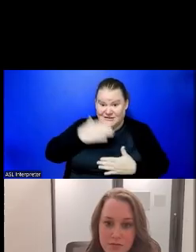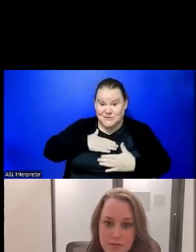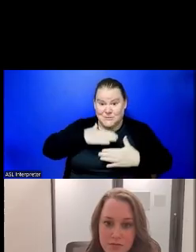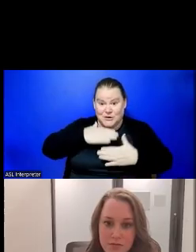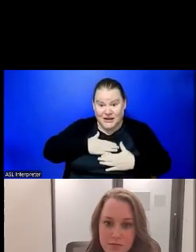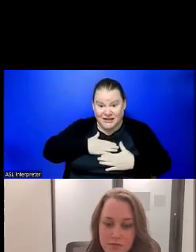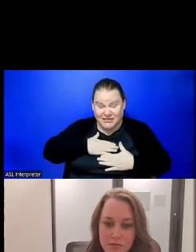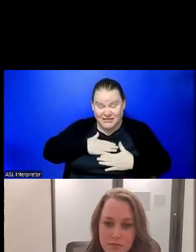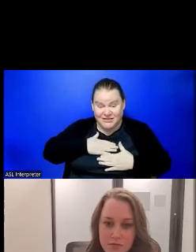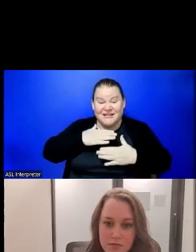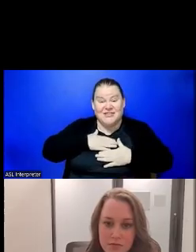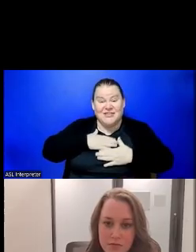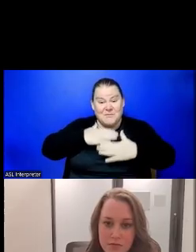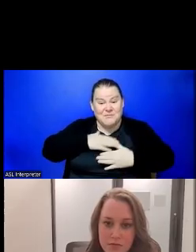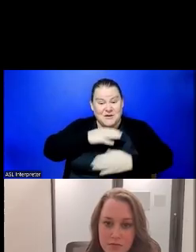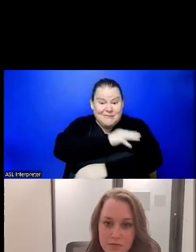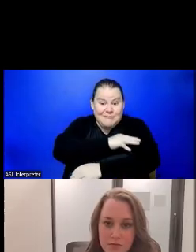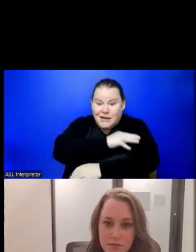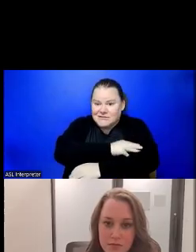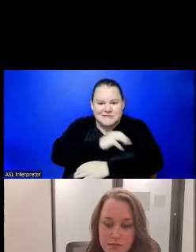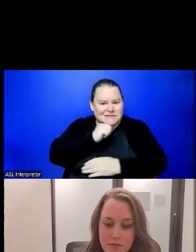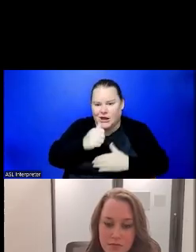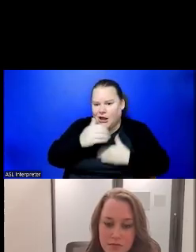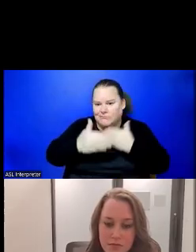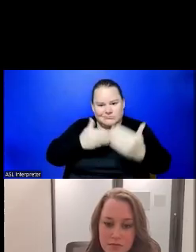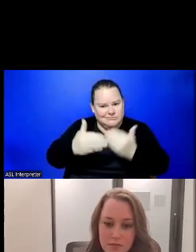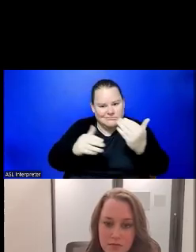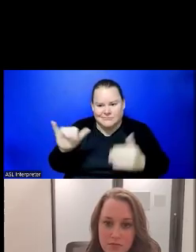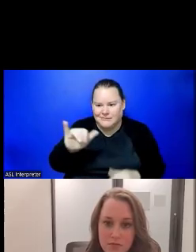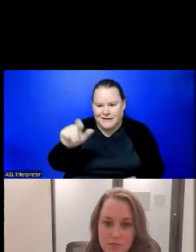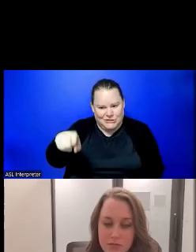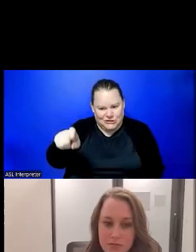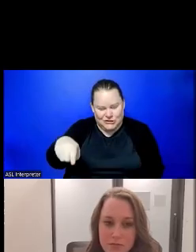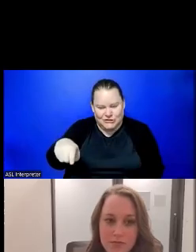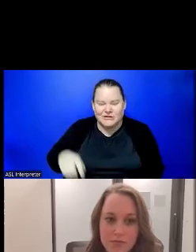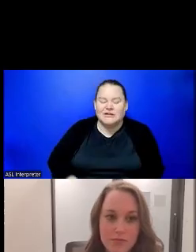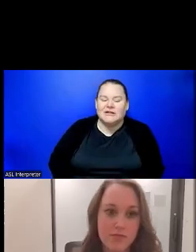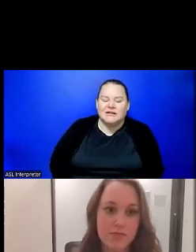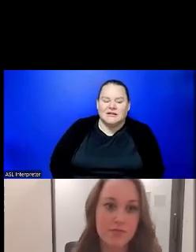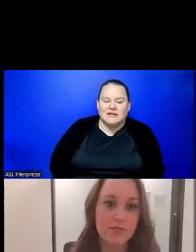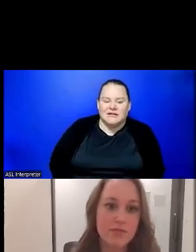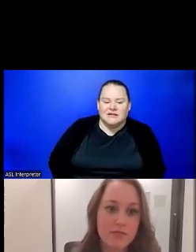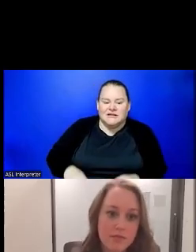really kicking in like they should, and so the H i apnea